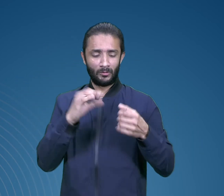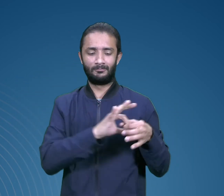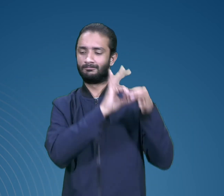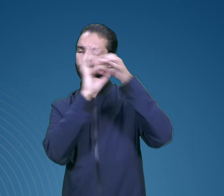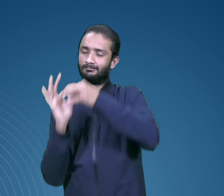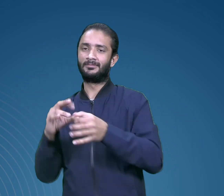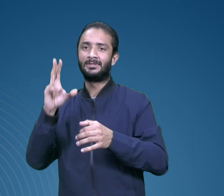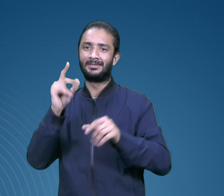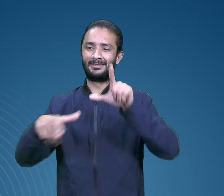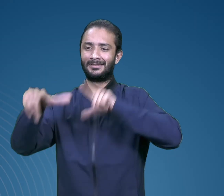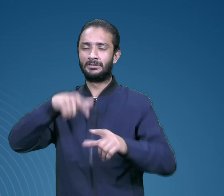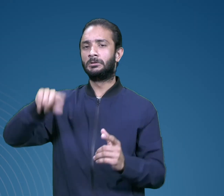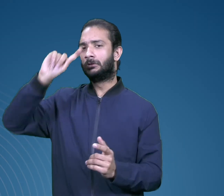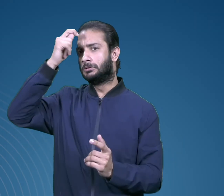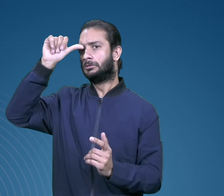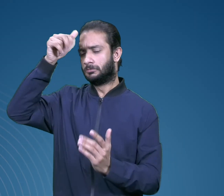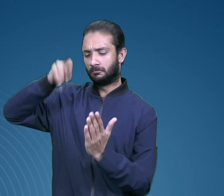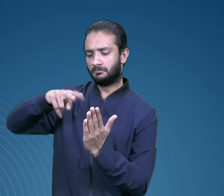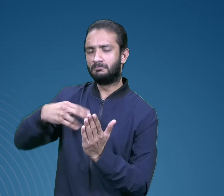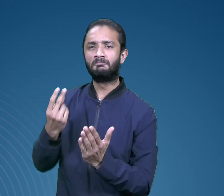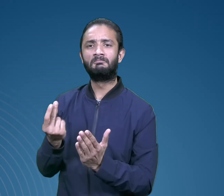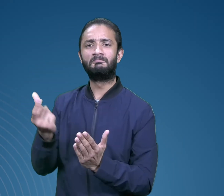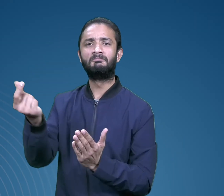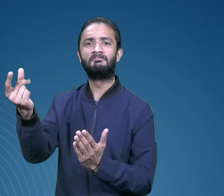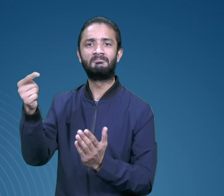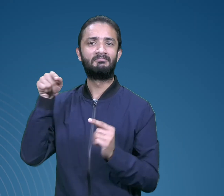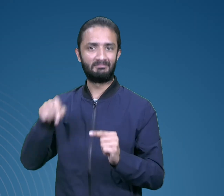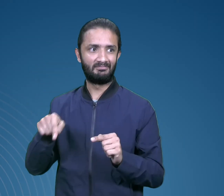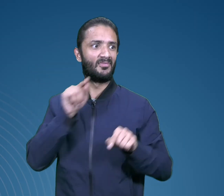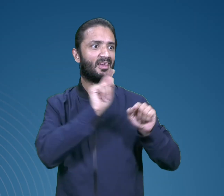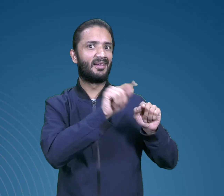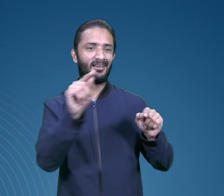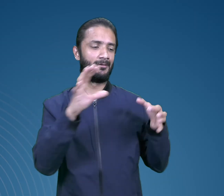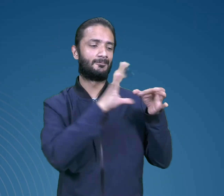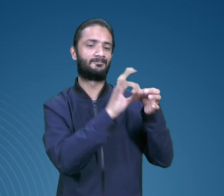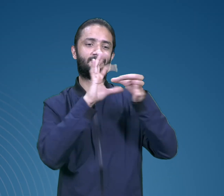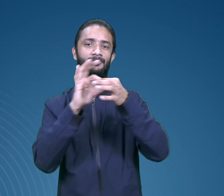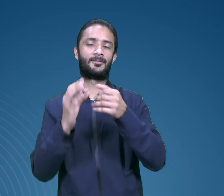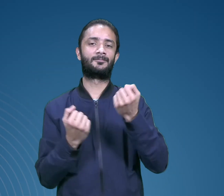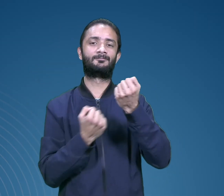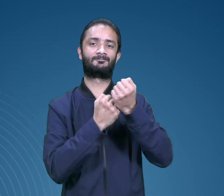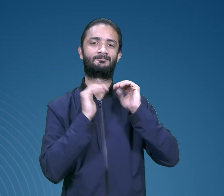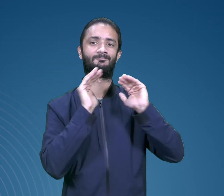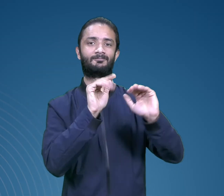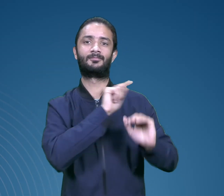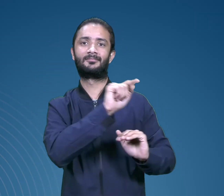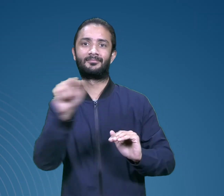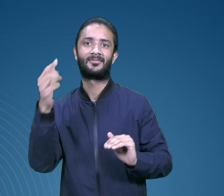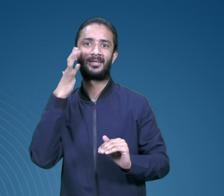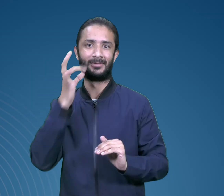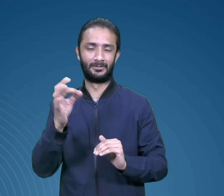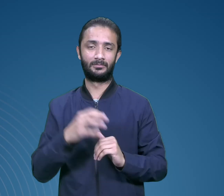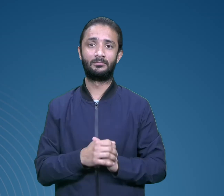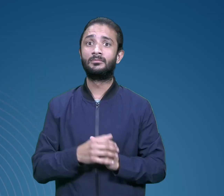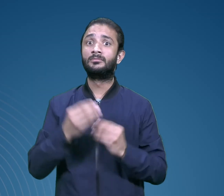of first language is paramount for the development of second or third language fluency.